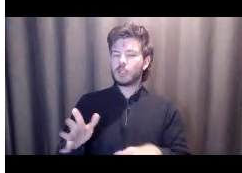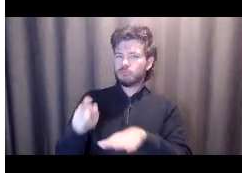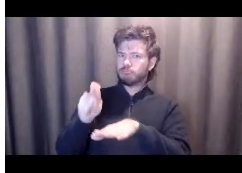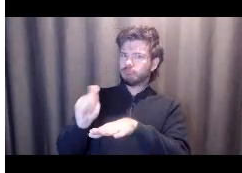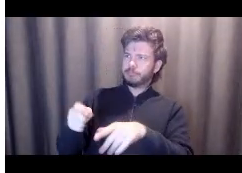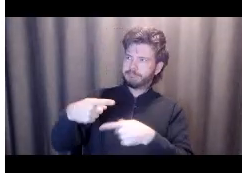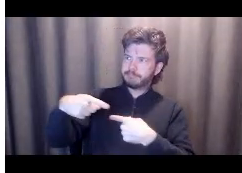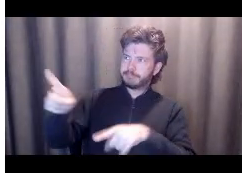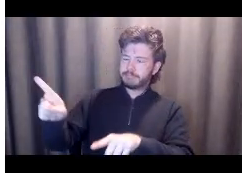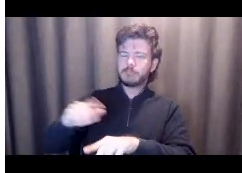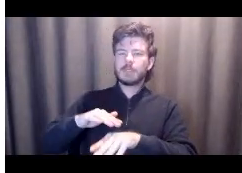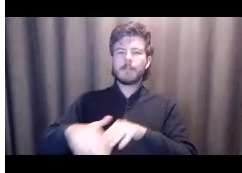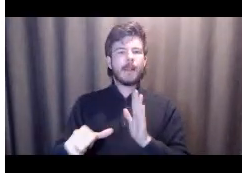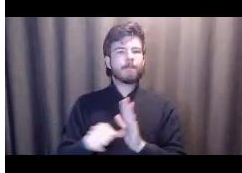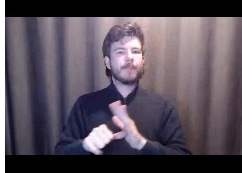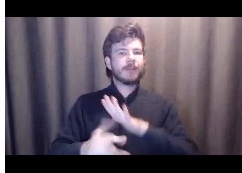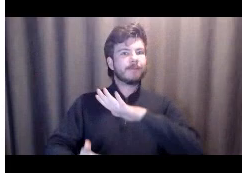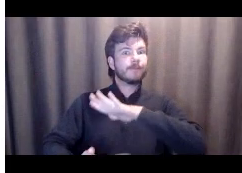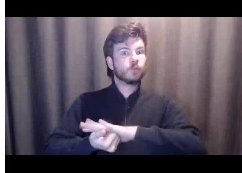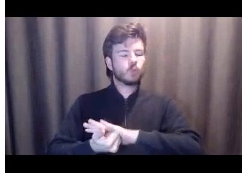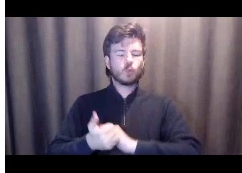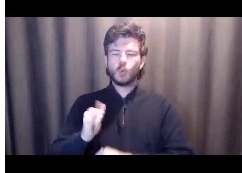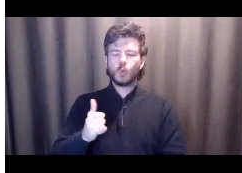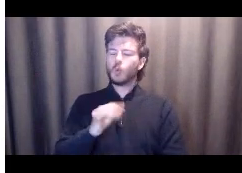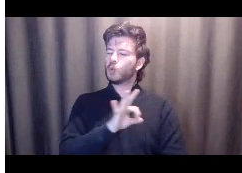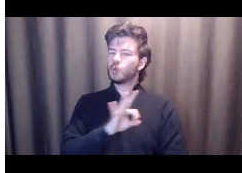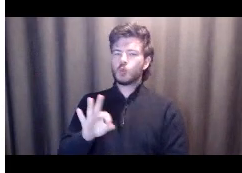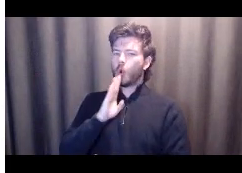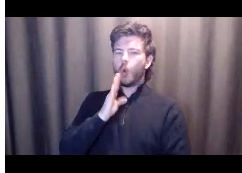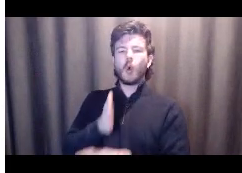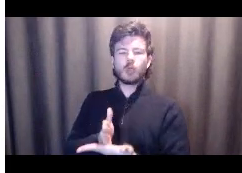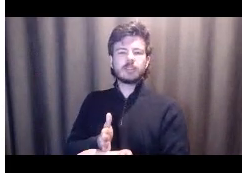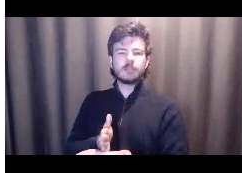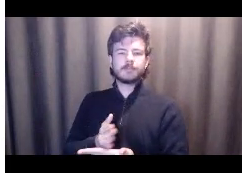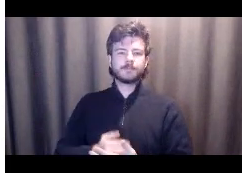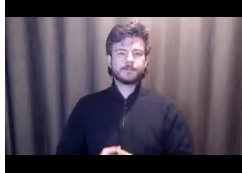Or if self-management presents an unreasonable risk of